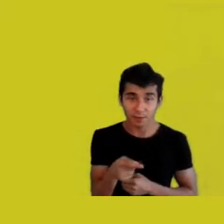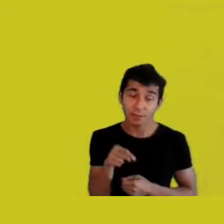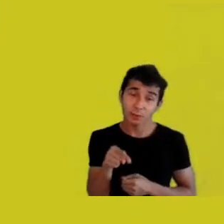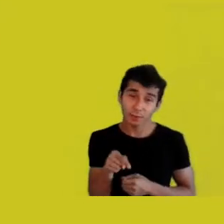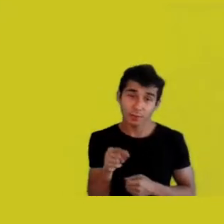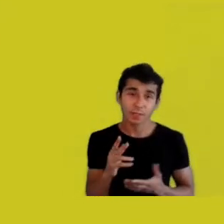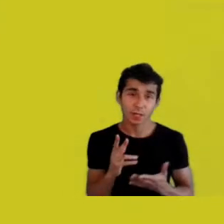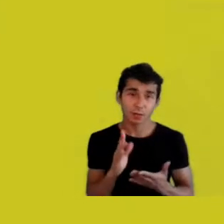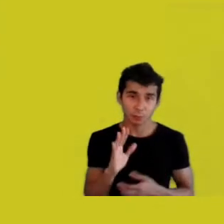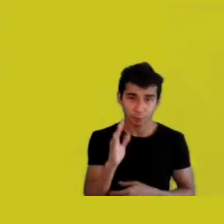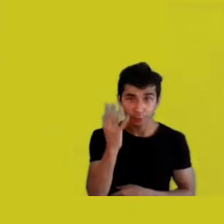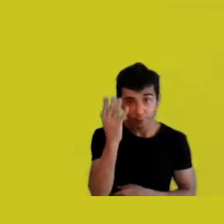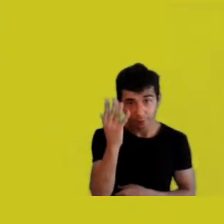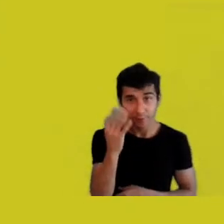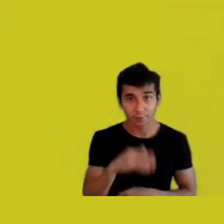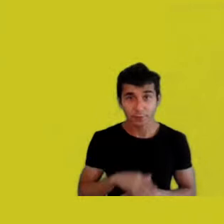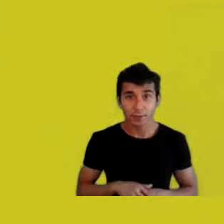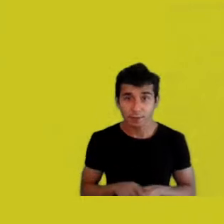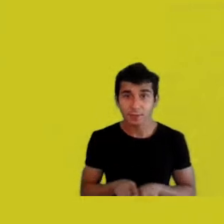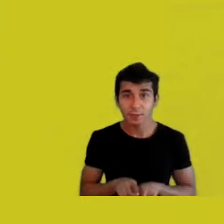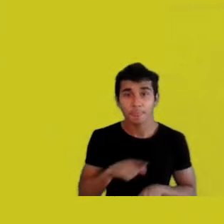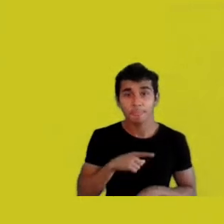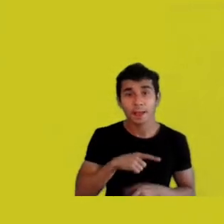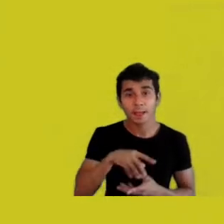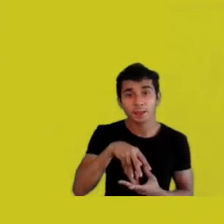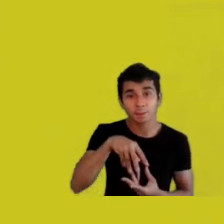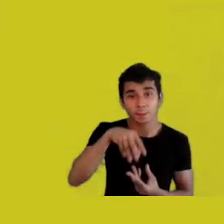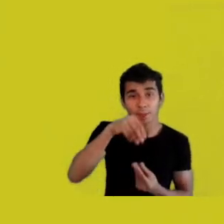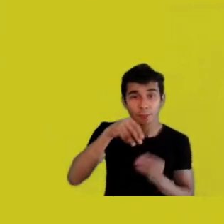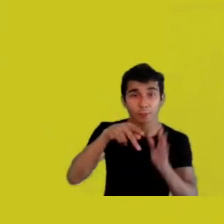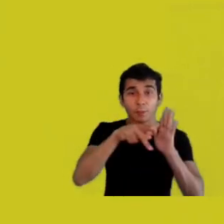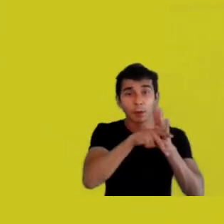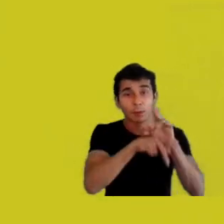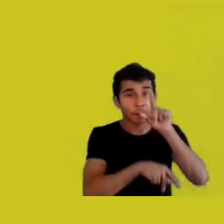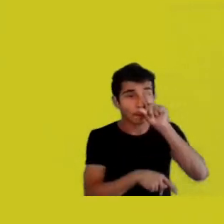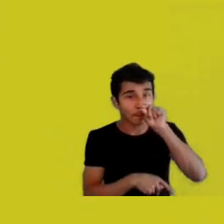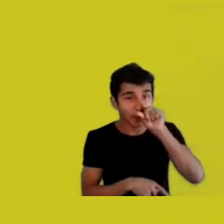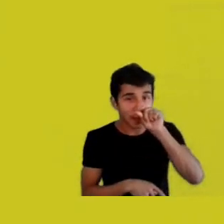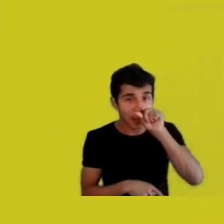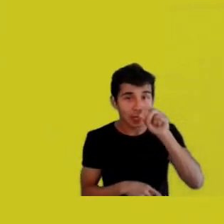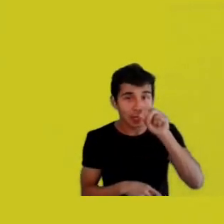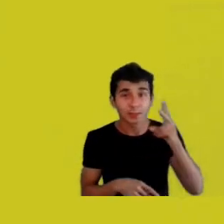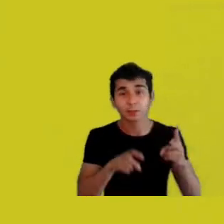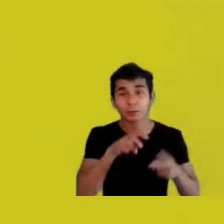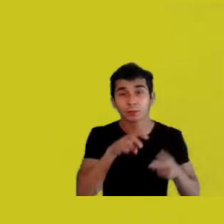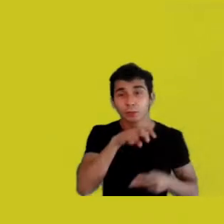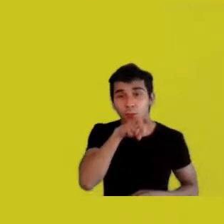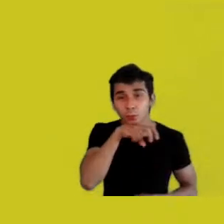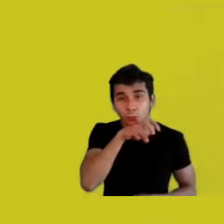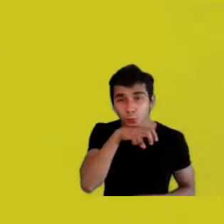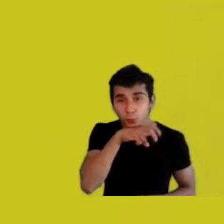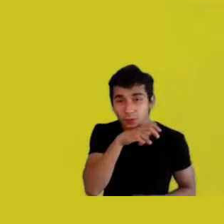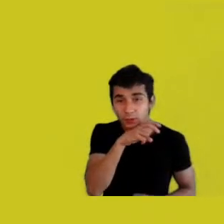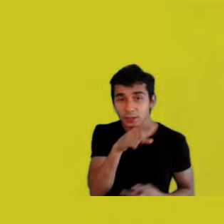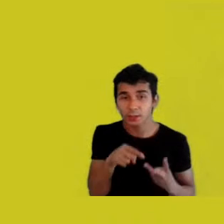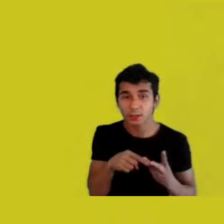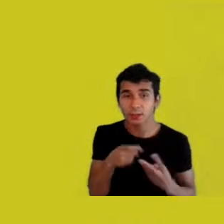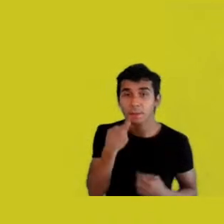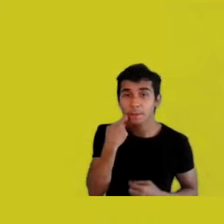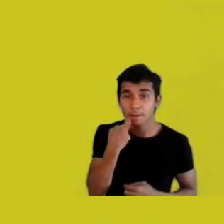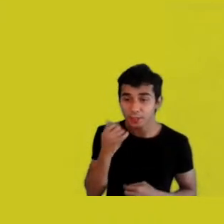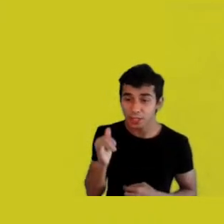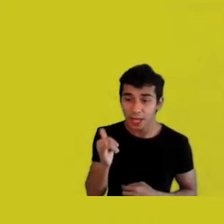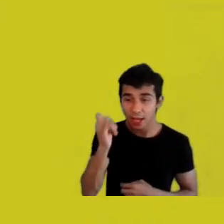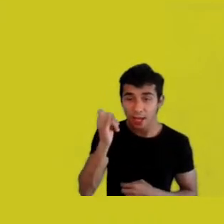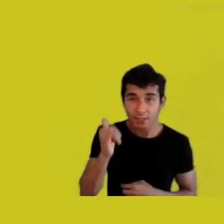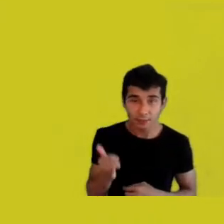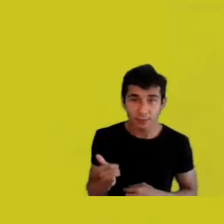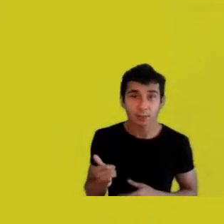the spirits of birds, snakes, electric eels and many other animals.